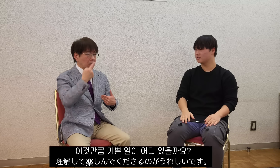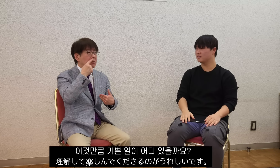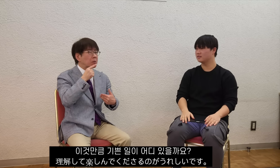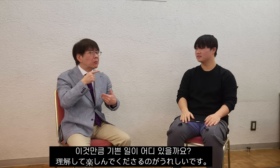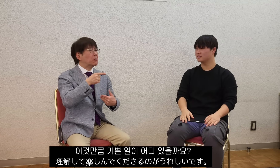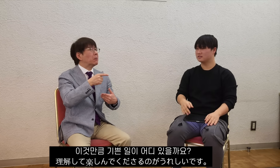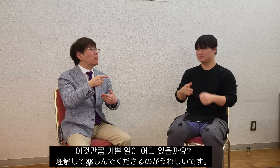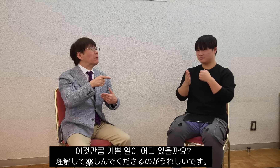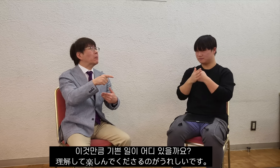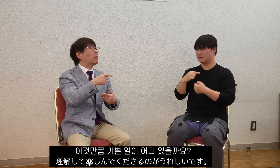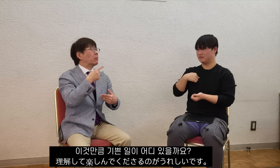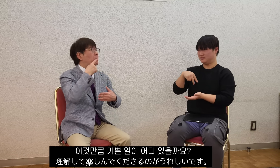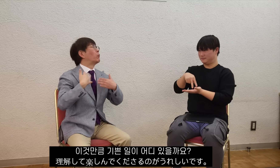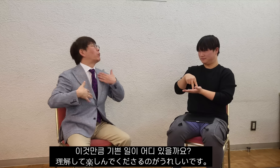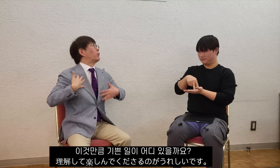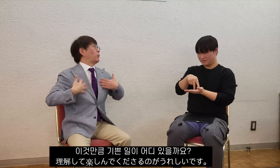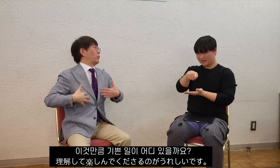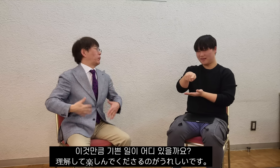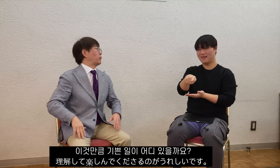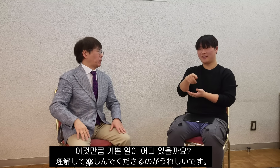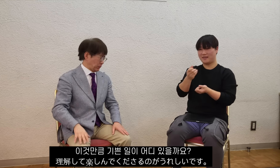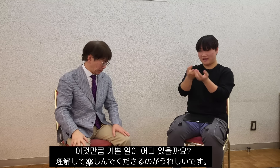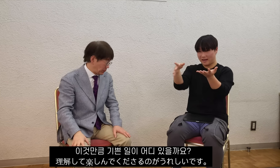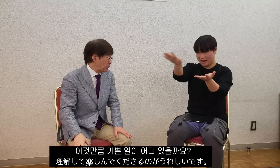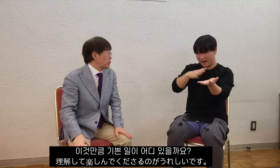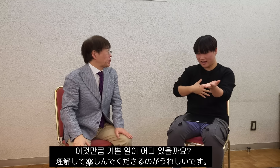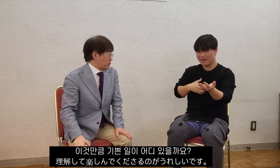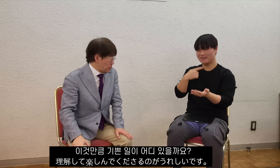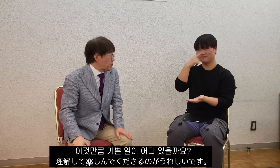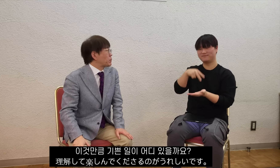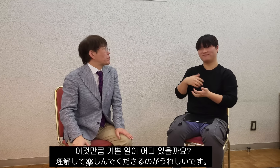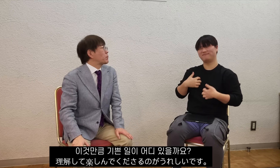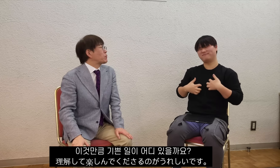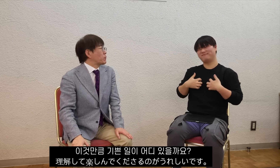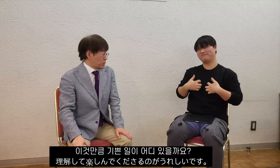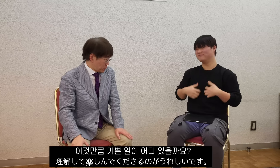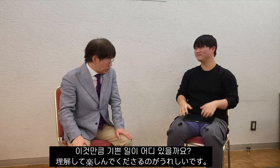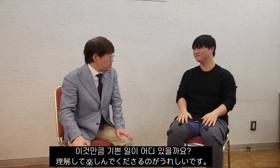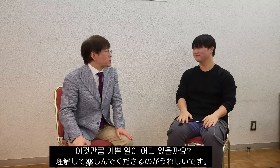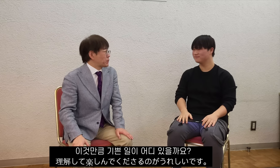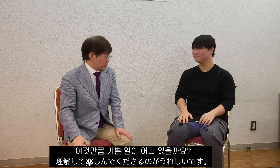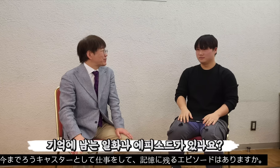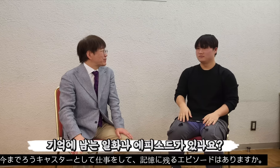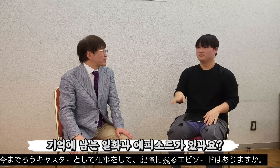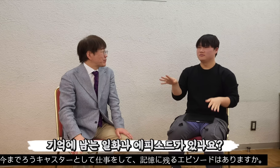what could be more joyous than this?